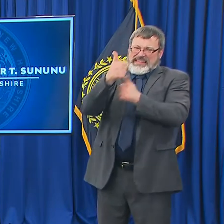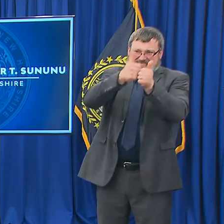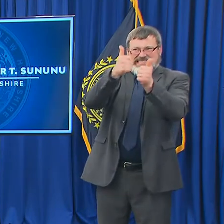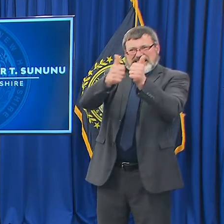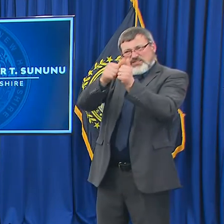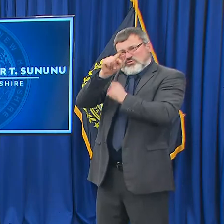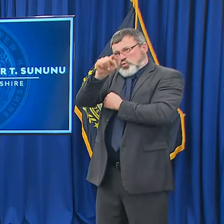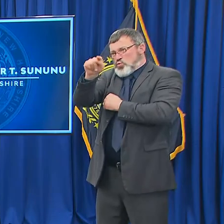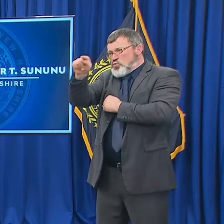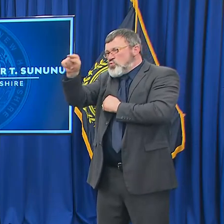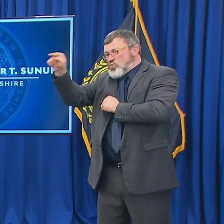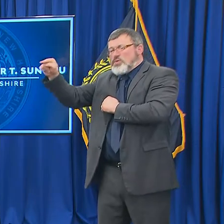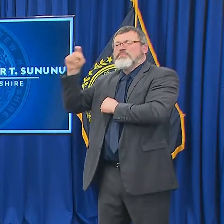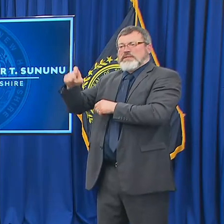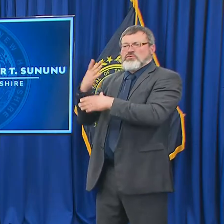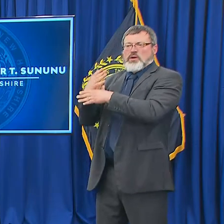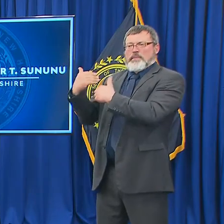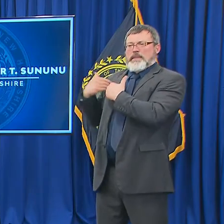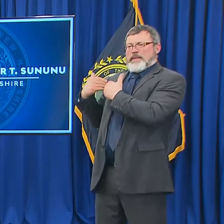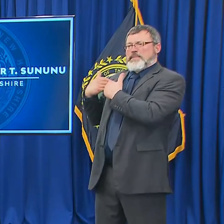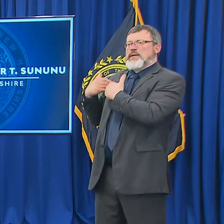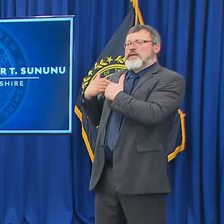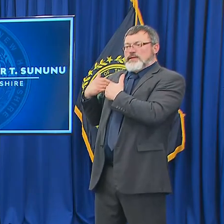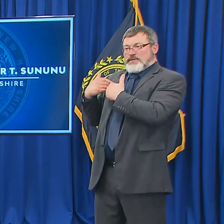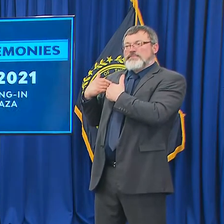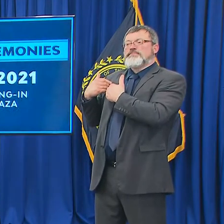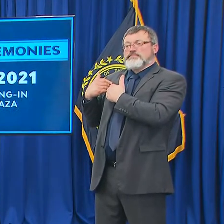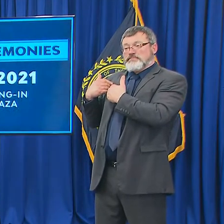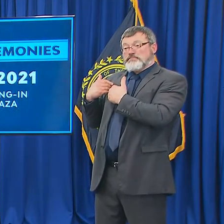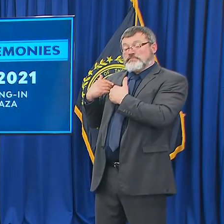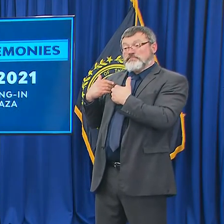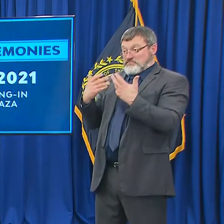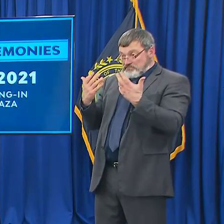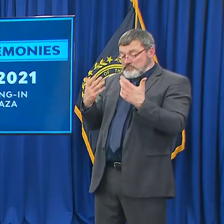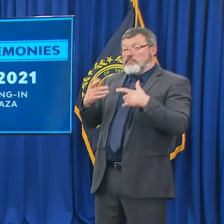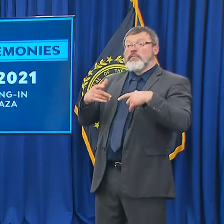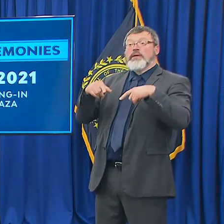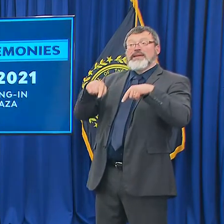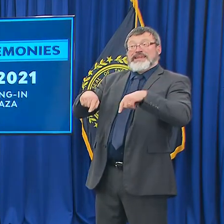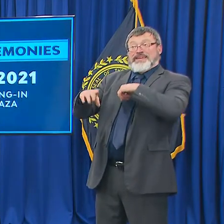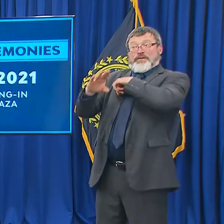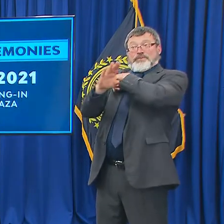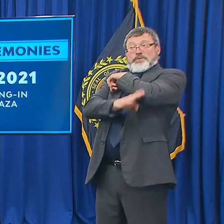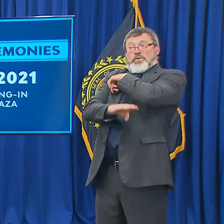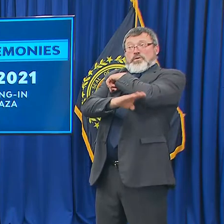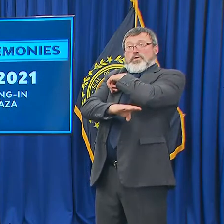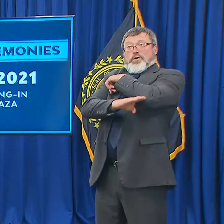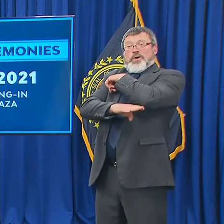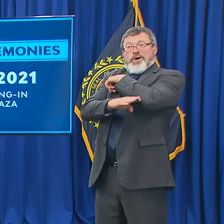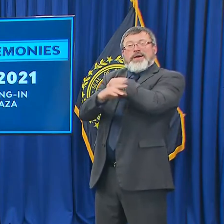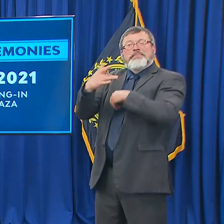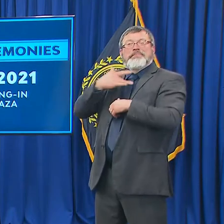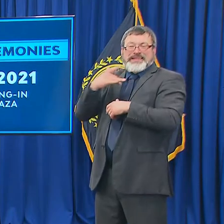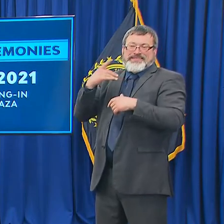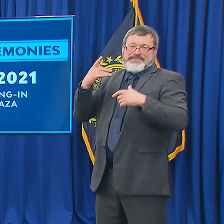but it will be outdoors. I don't know if that's ever happened before. And given I don't know. Maybe in 2021 the weather will be just beautiful.